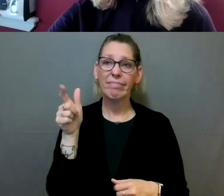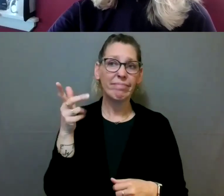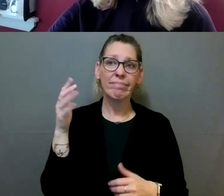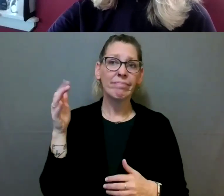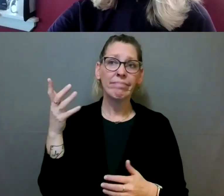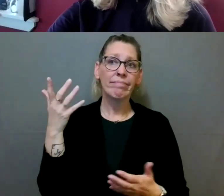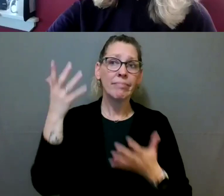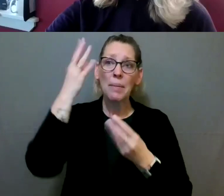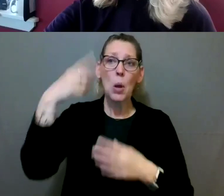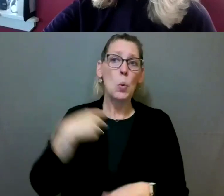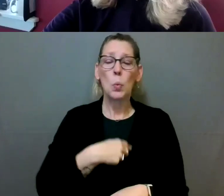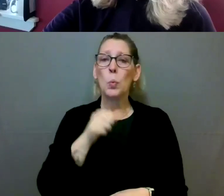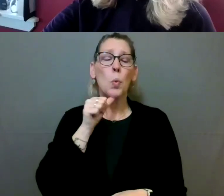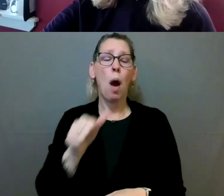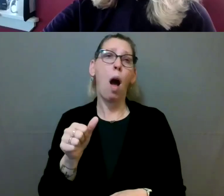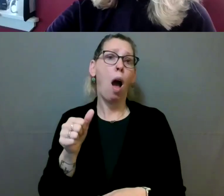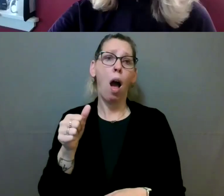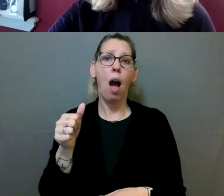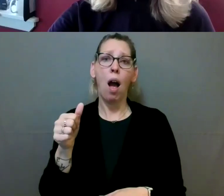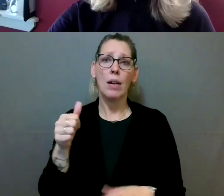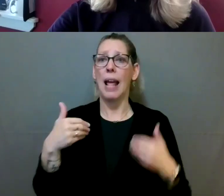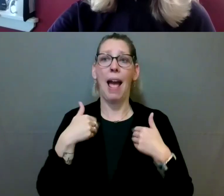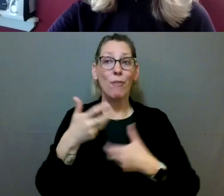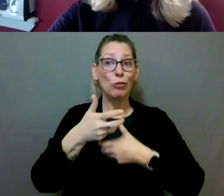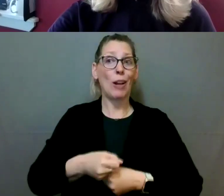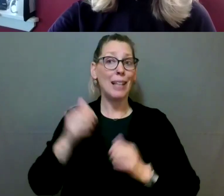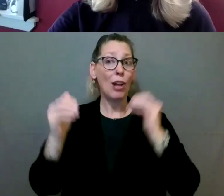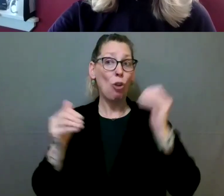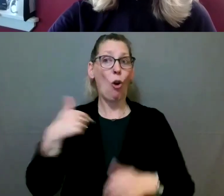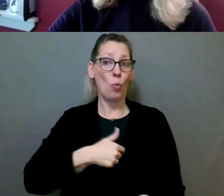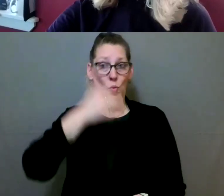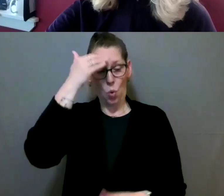somebody we don't have u a trusted adult that we we know of at the school so it helps